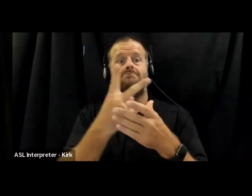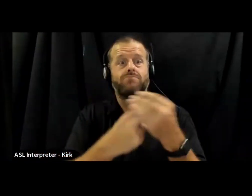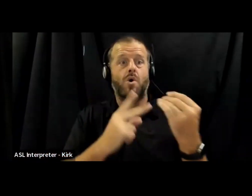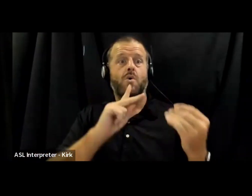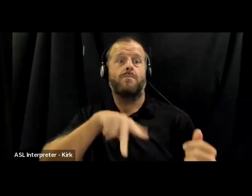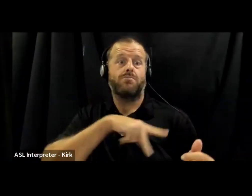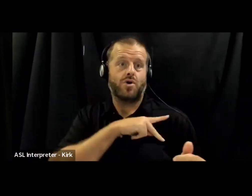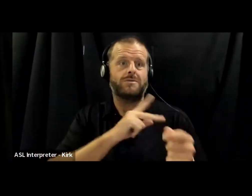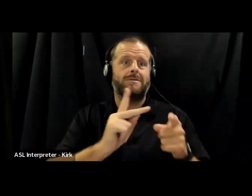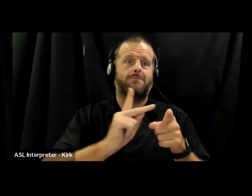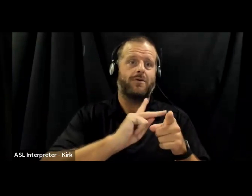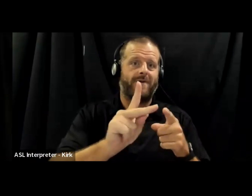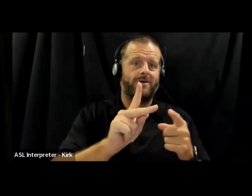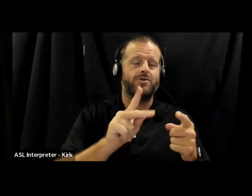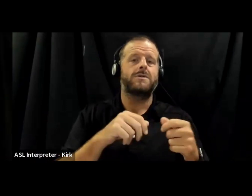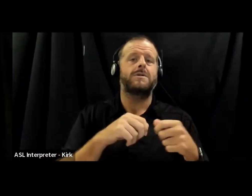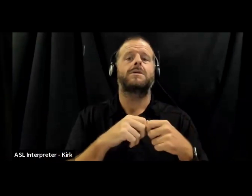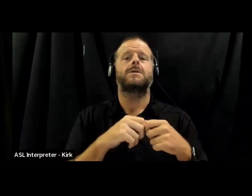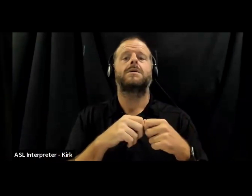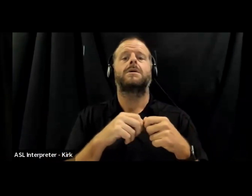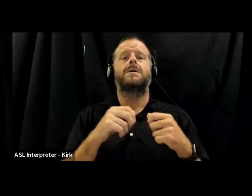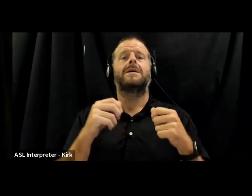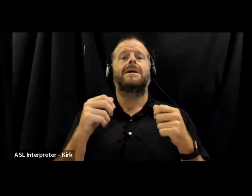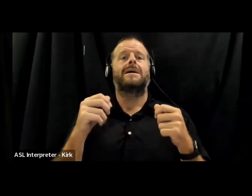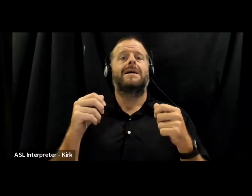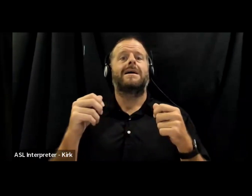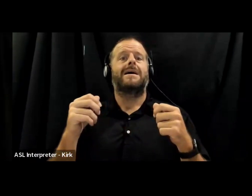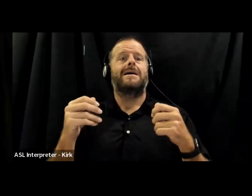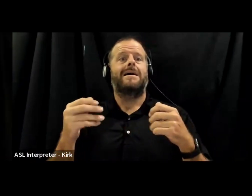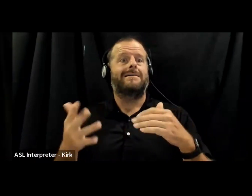and professionally, the accelerating pace of